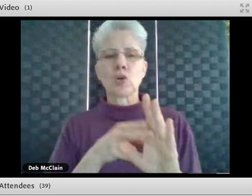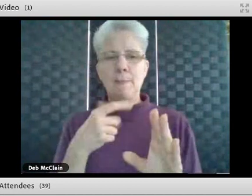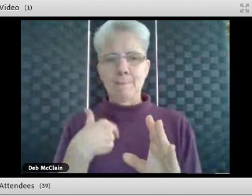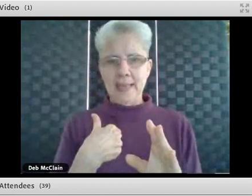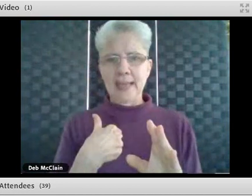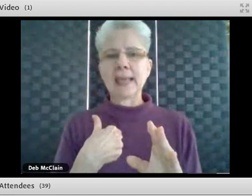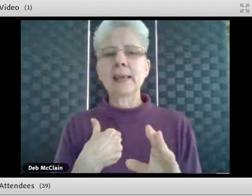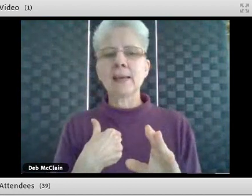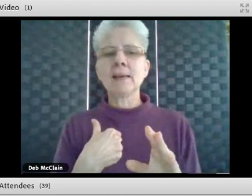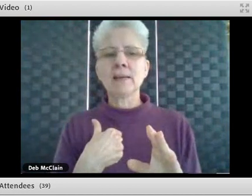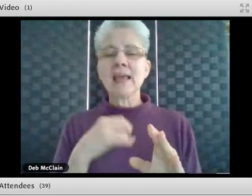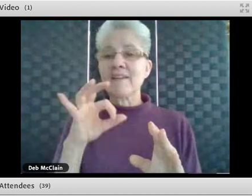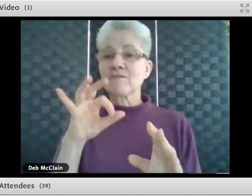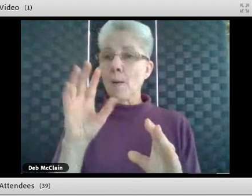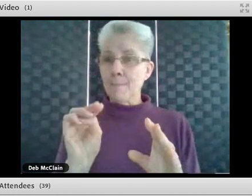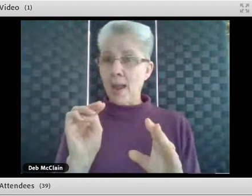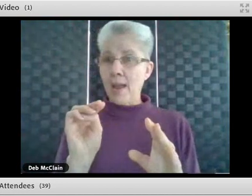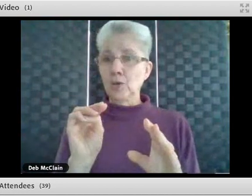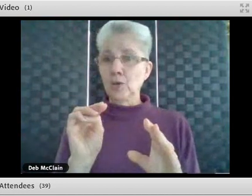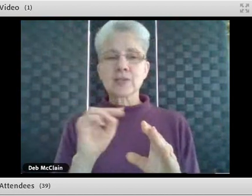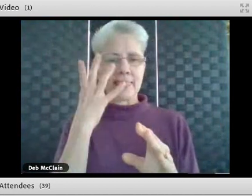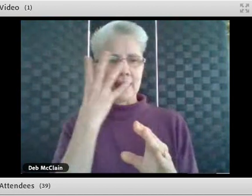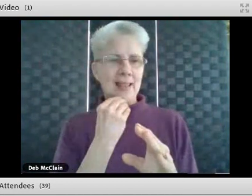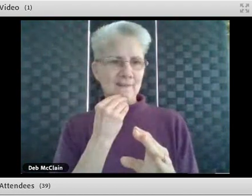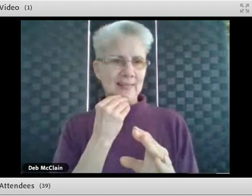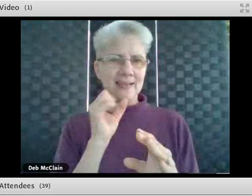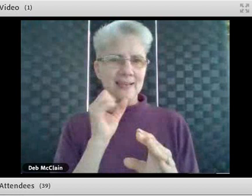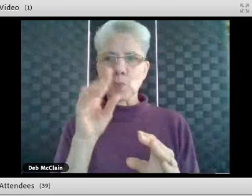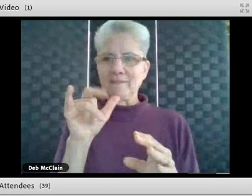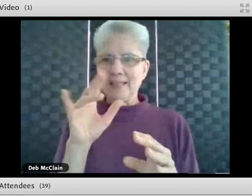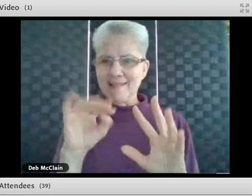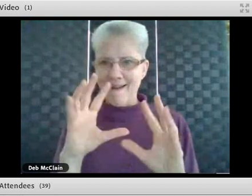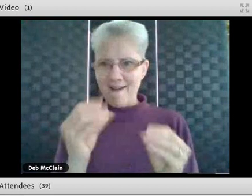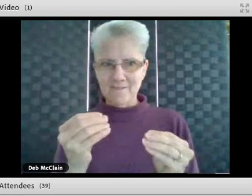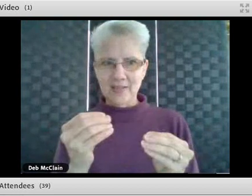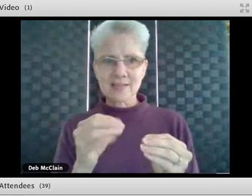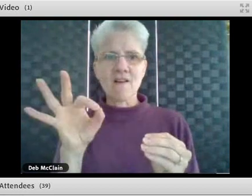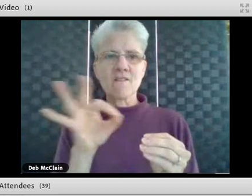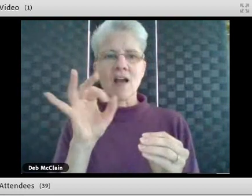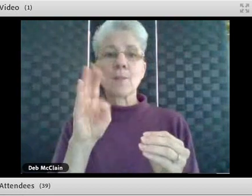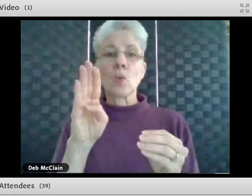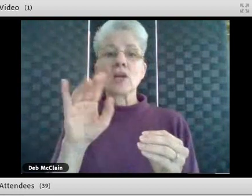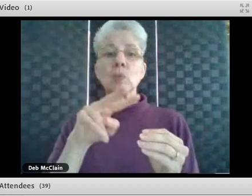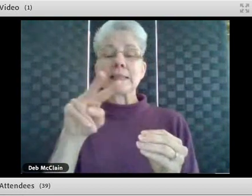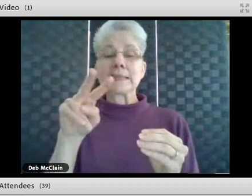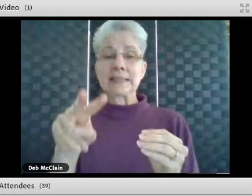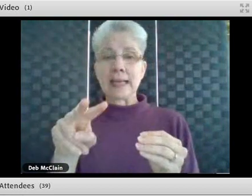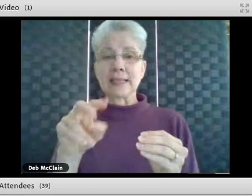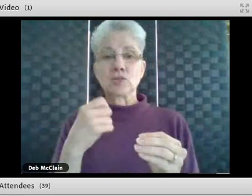Fort Myers, Florida, in the lovely, lovely SWFLN office Friday, February 22nd, so we can talk,